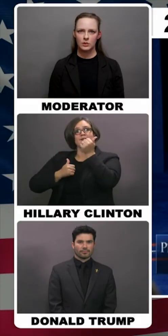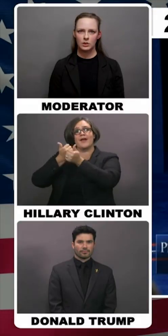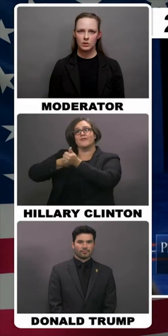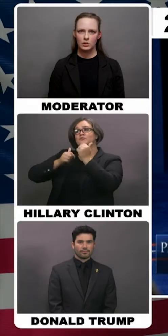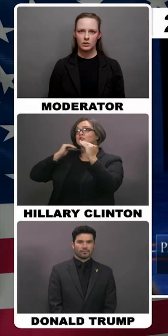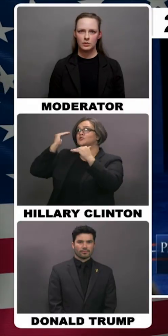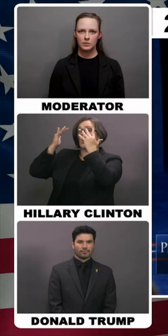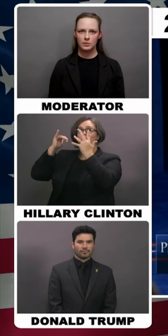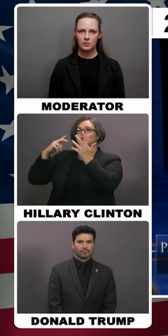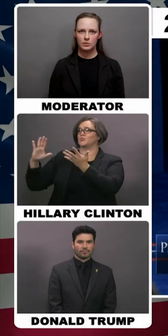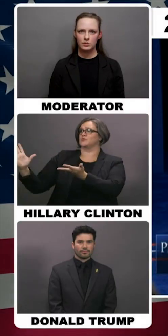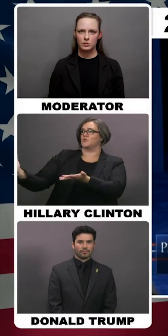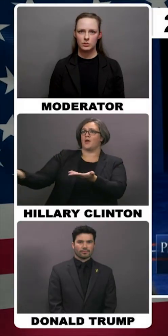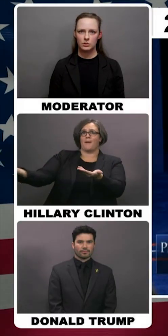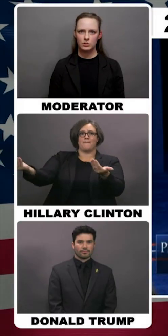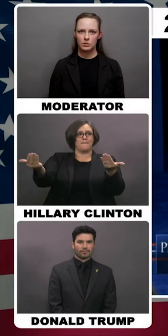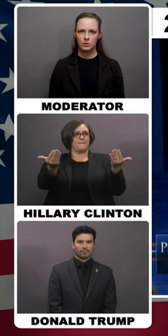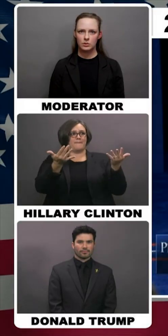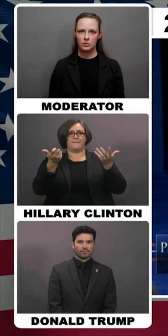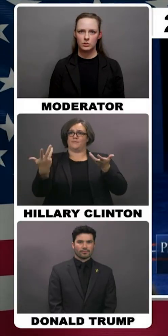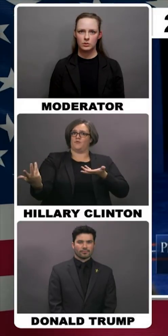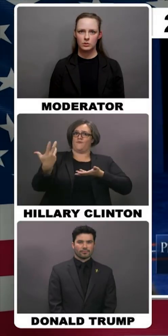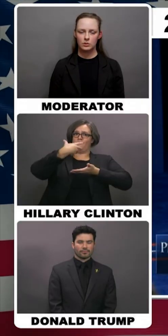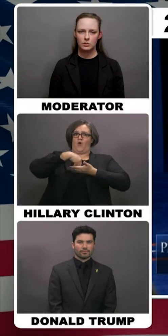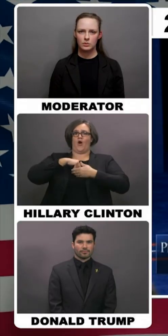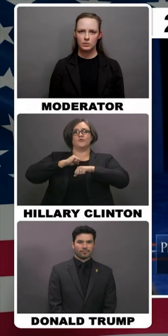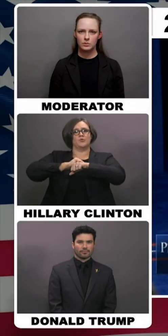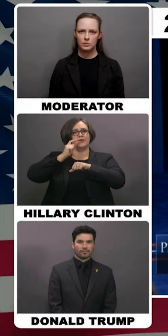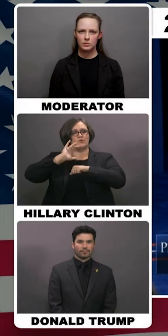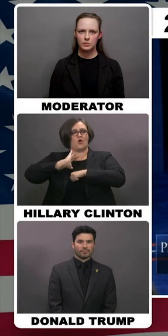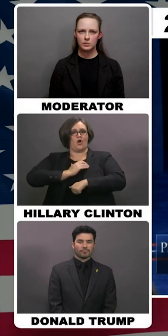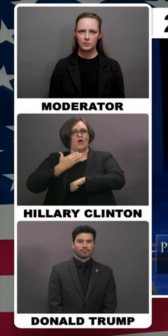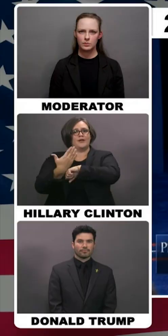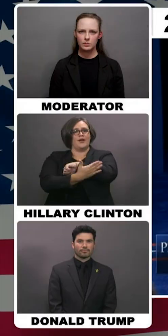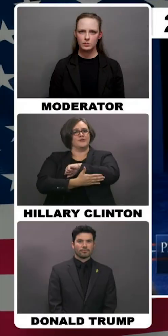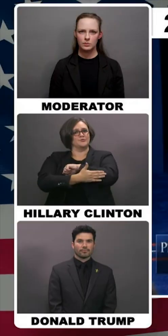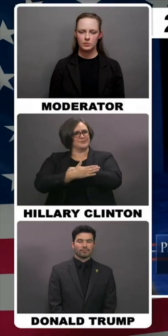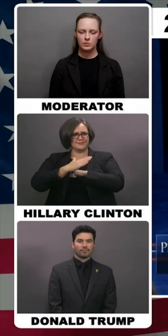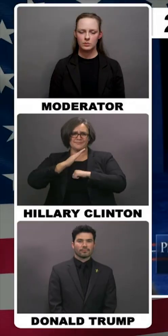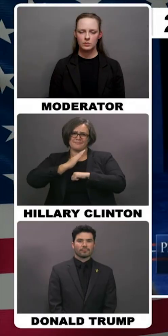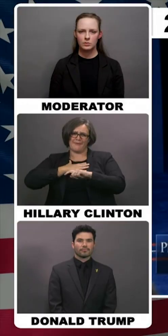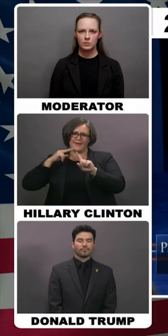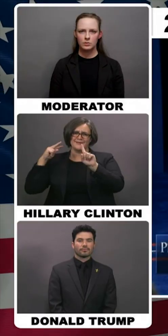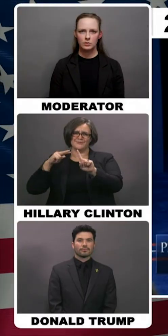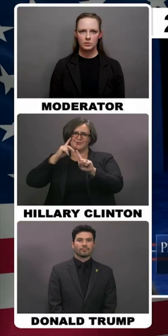to working on behalf of our country. I have a very positive and optimistic view about what we can do together.